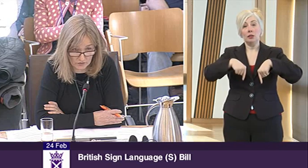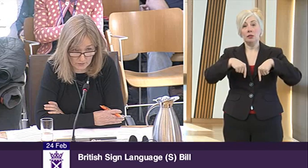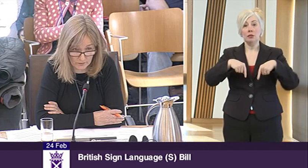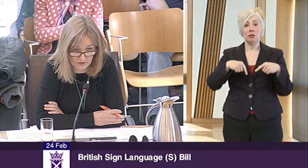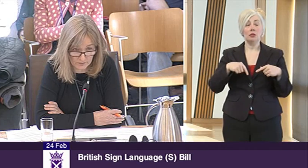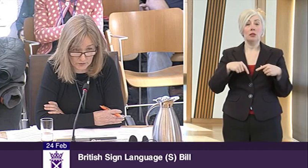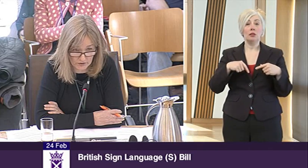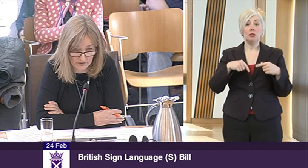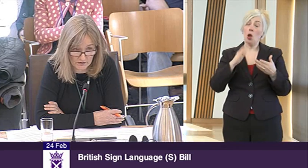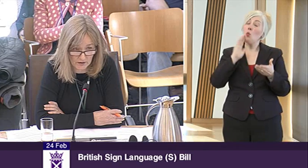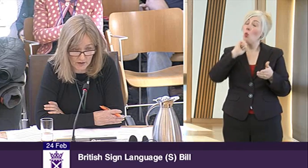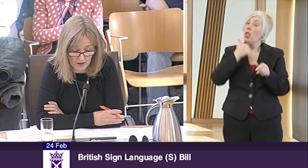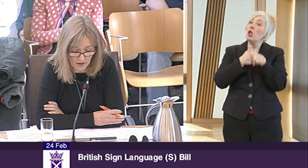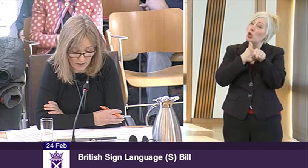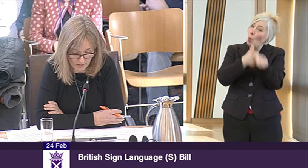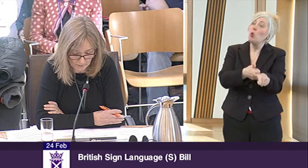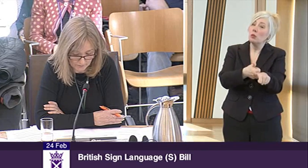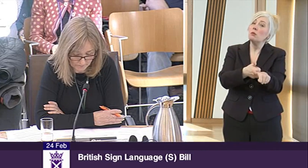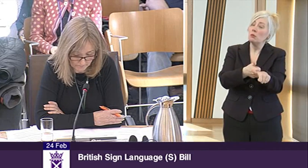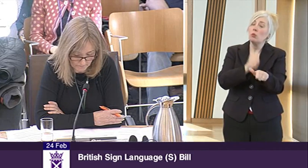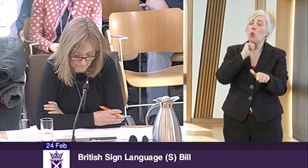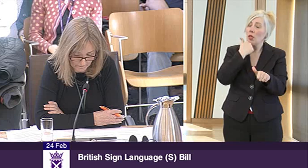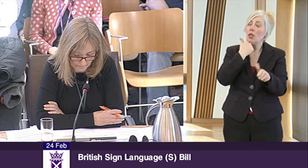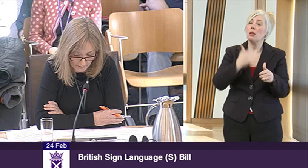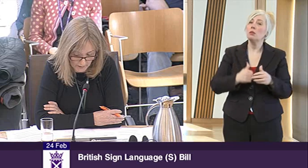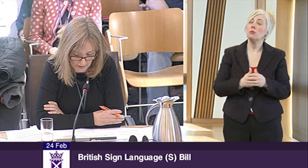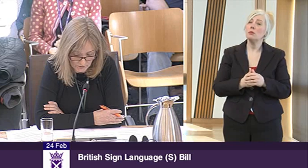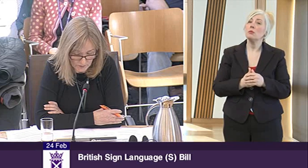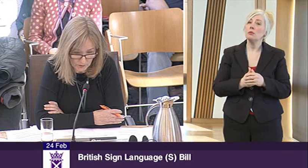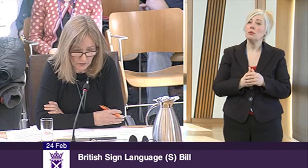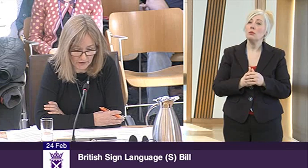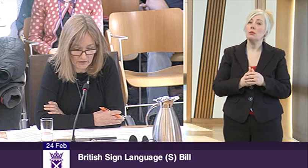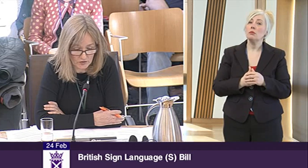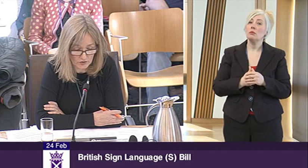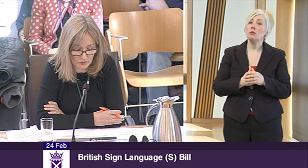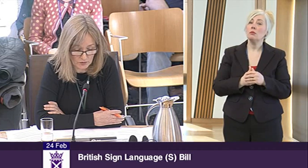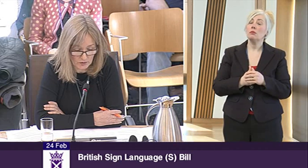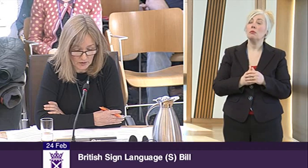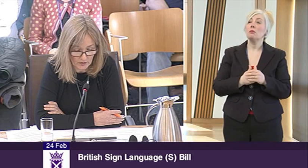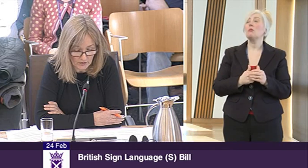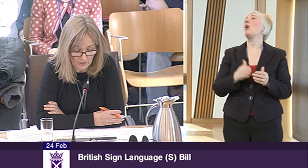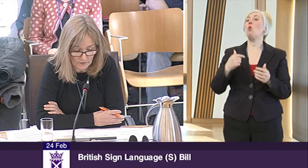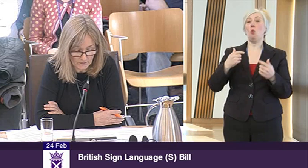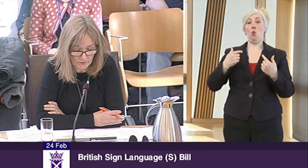we ensure that they will be supported. We will be looking further at how easily students